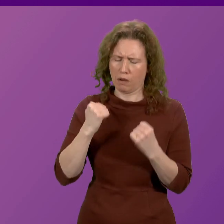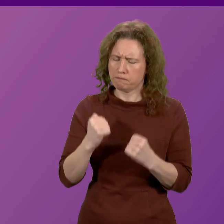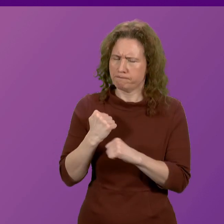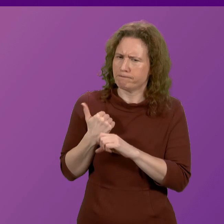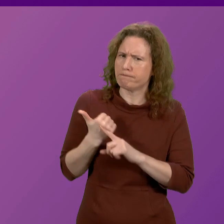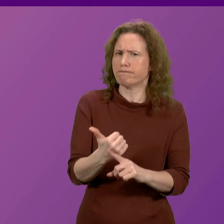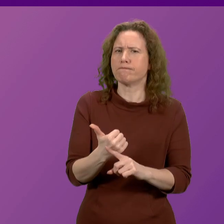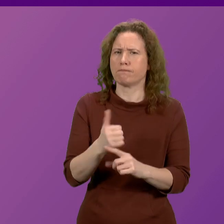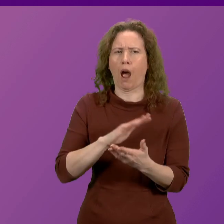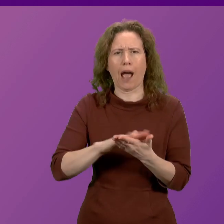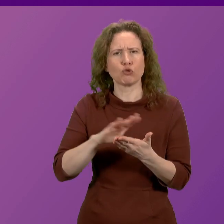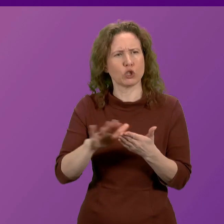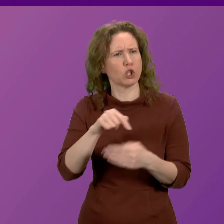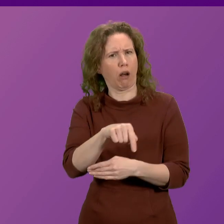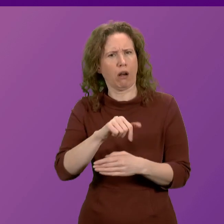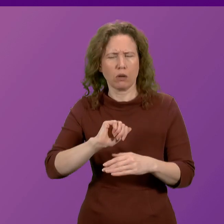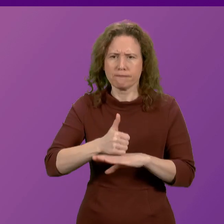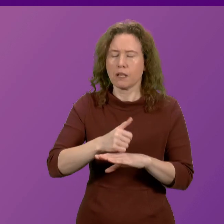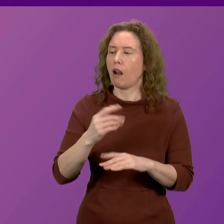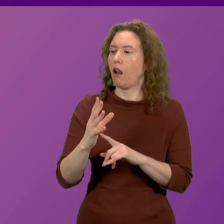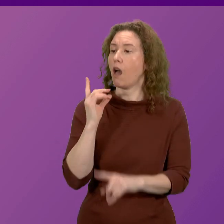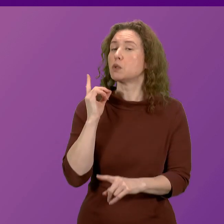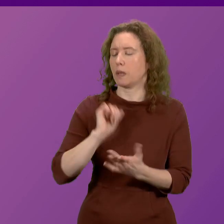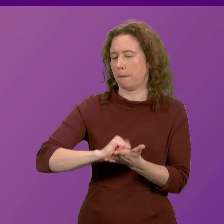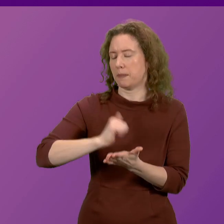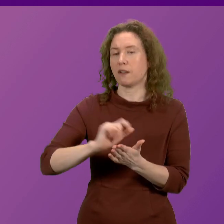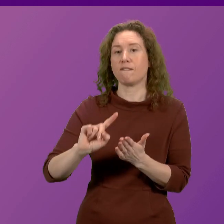and grow. The publication last week of Scotland’s first hydrogen export plan